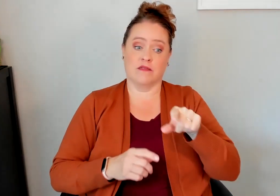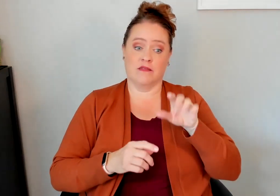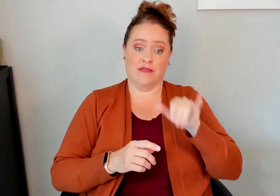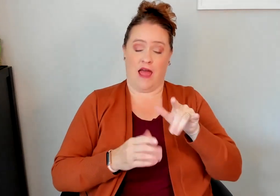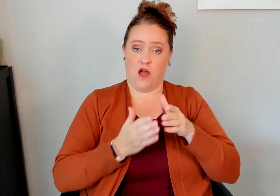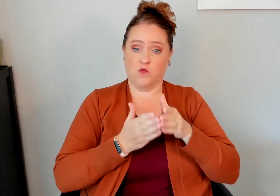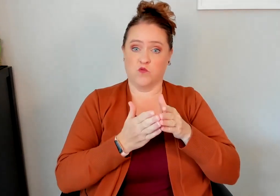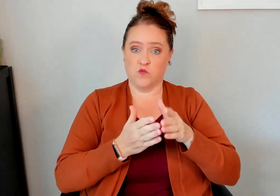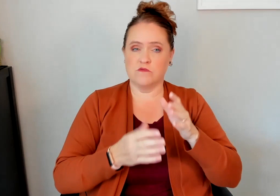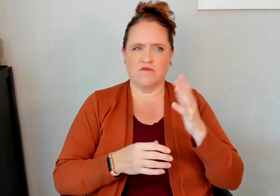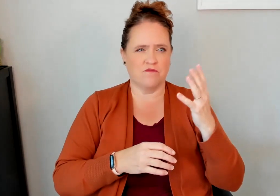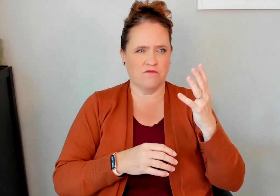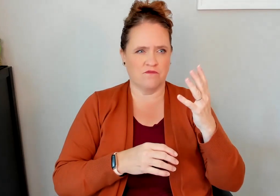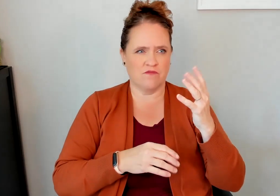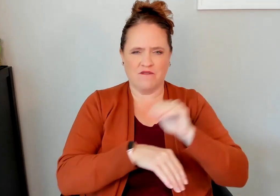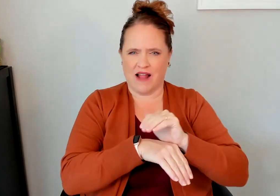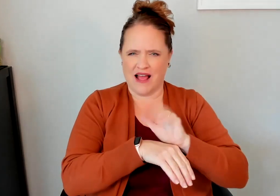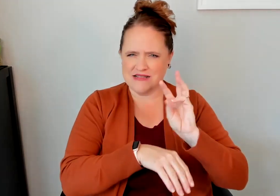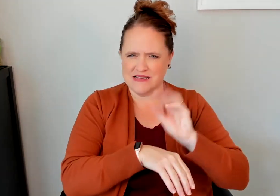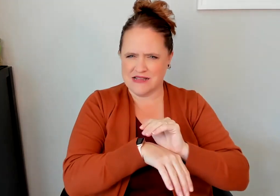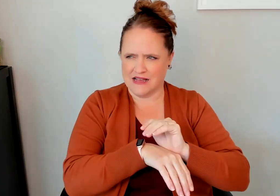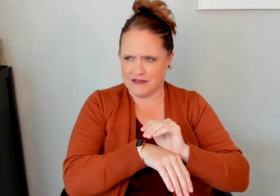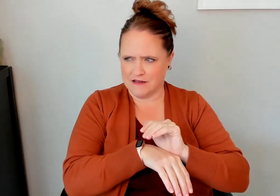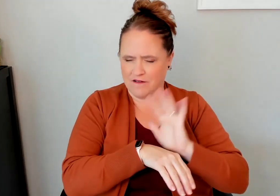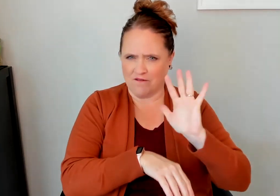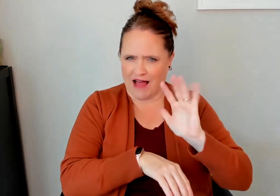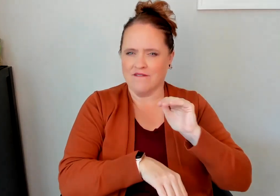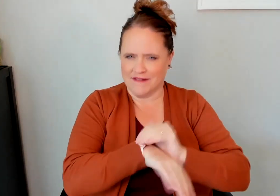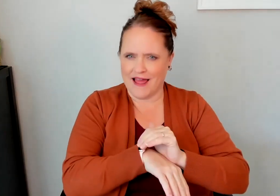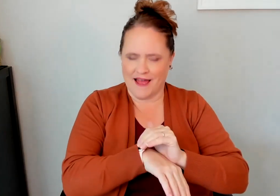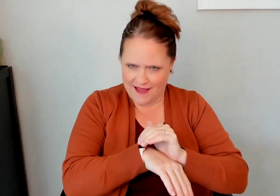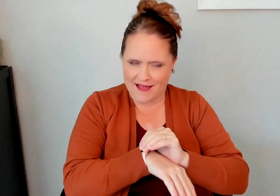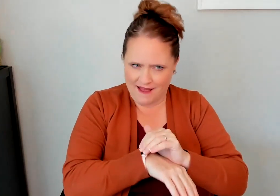The cruise was four or six nights; five nights, it was a five night cruise